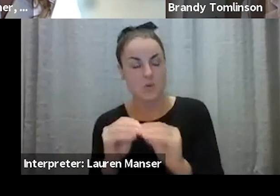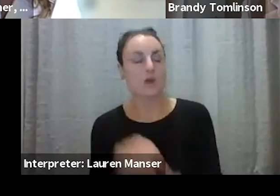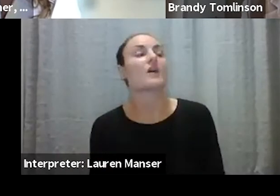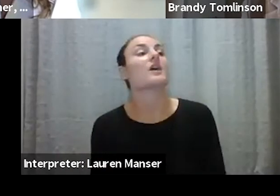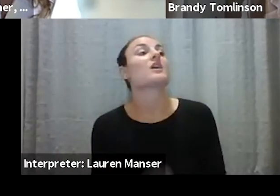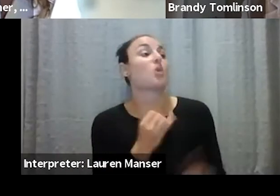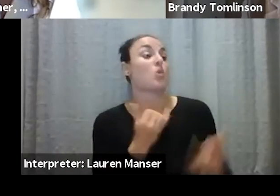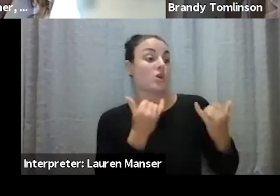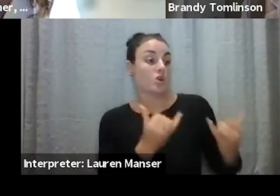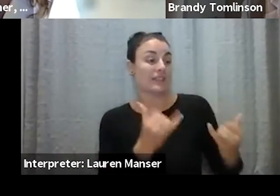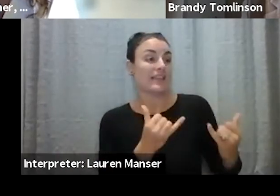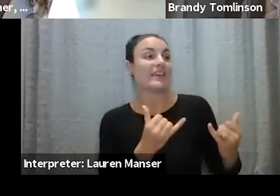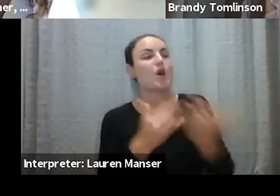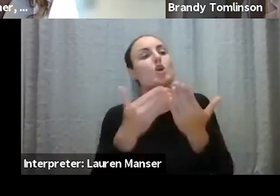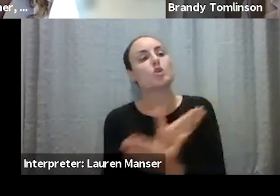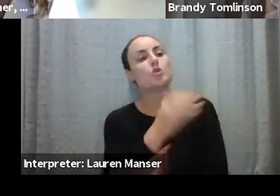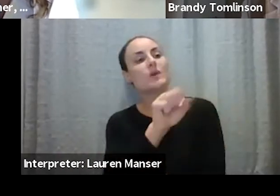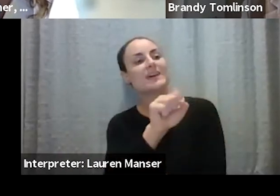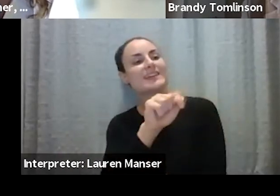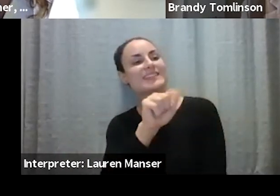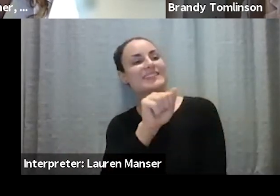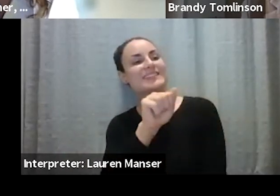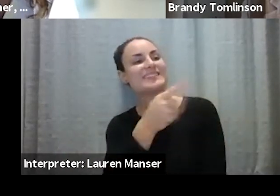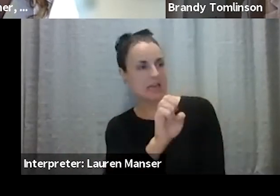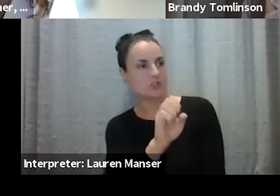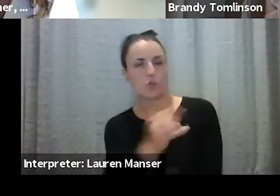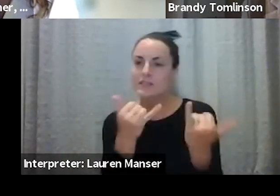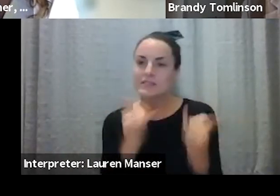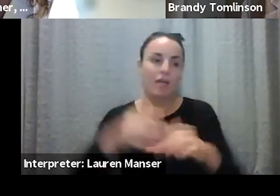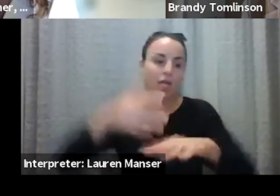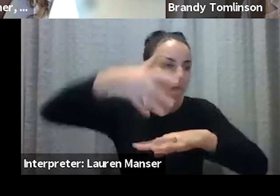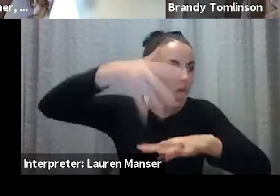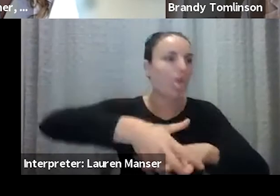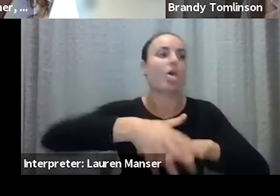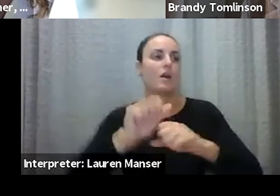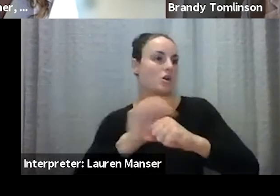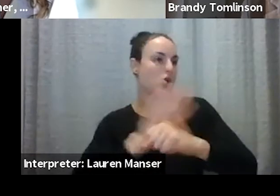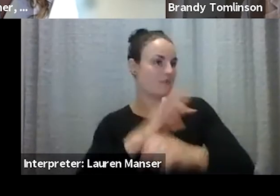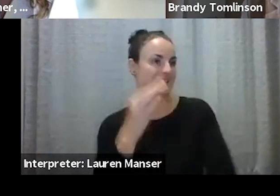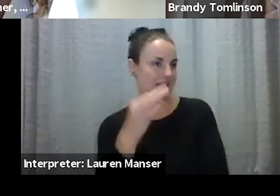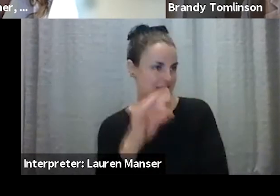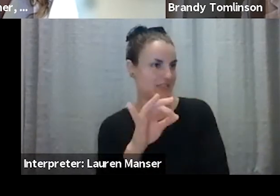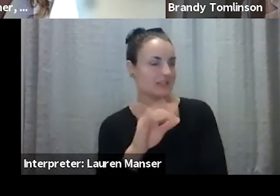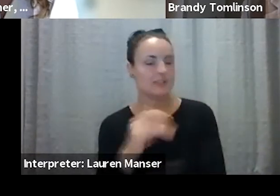but we are very much still in it and having to be cognizant, and having to be maybe feeling